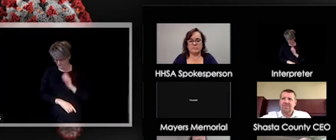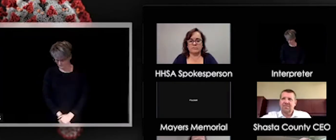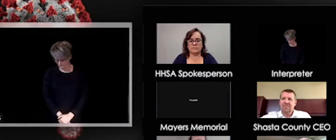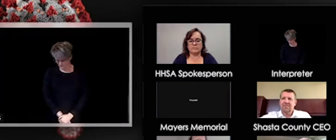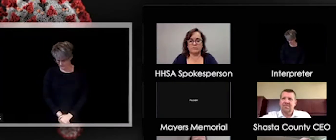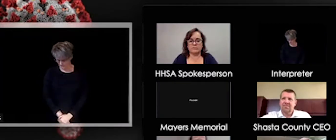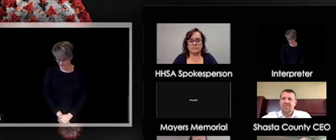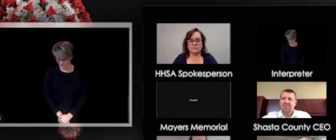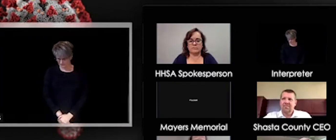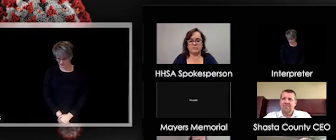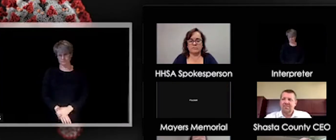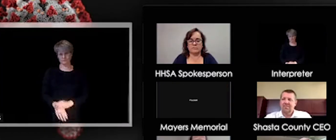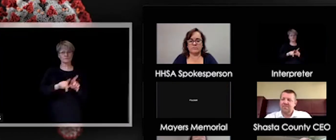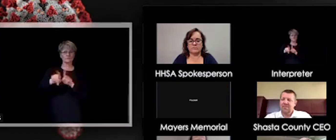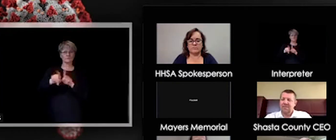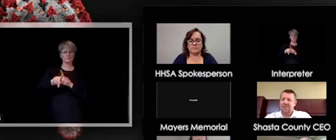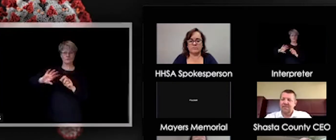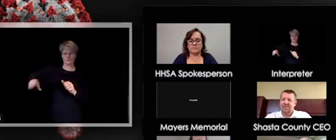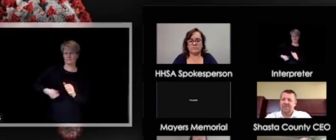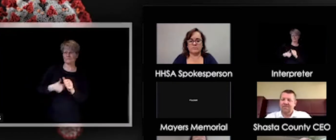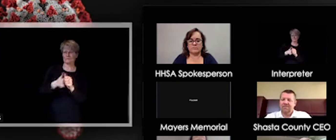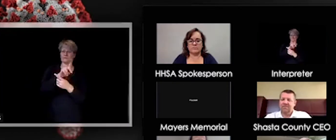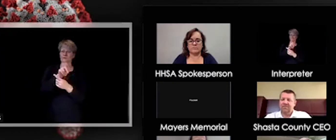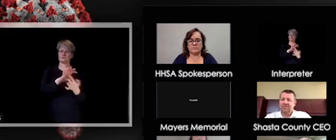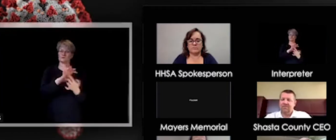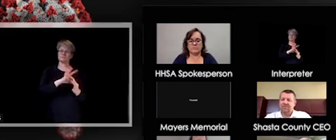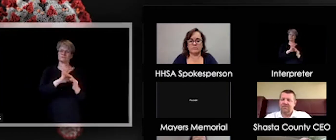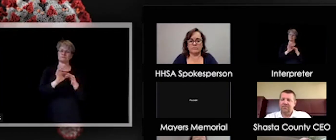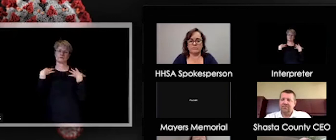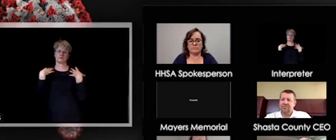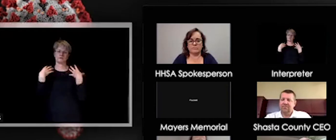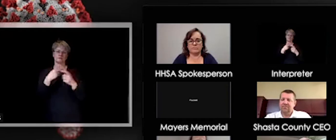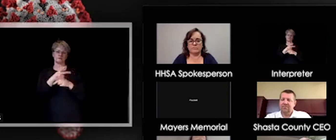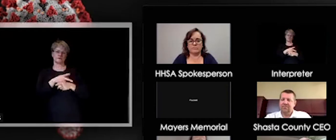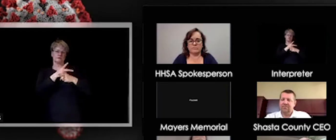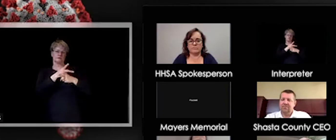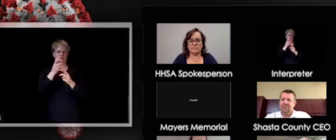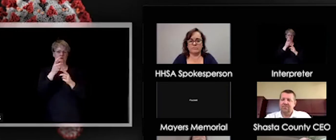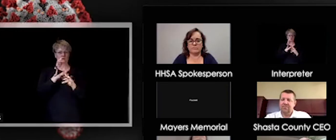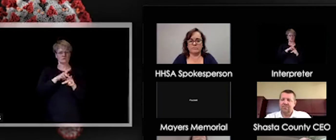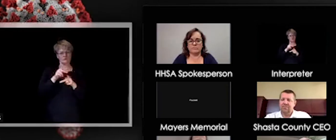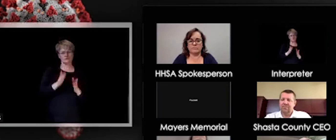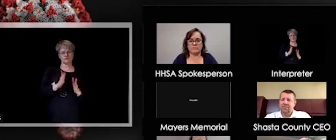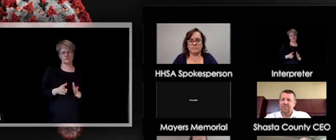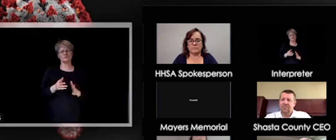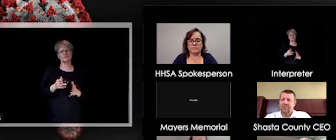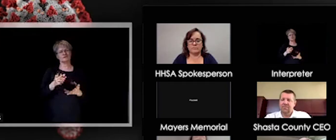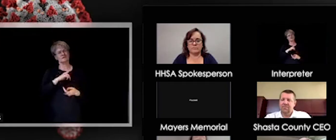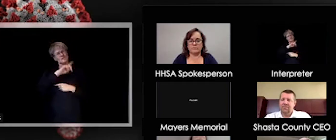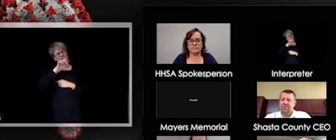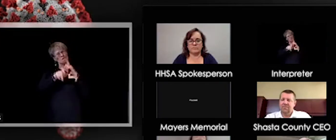professionals out there. This is kind of relating to the protest we’re still living in a pandemic.